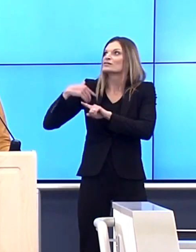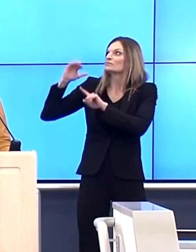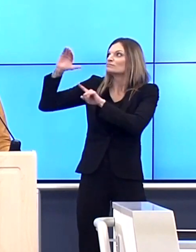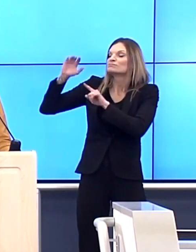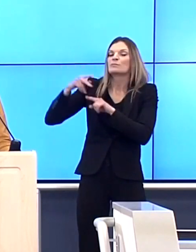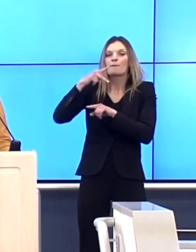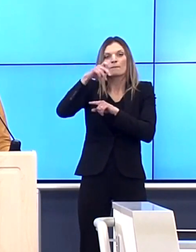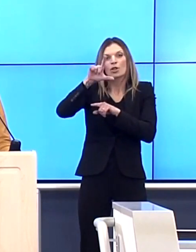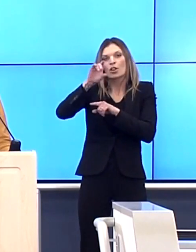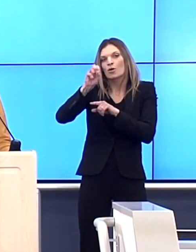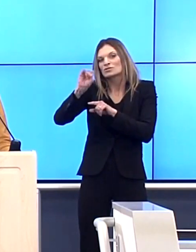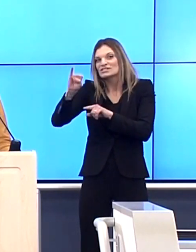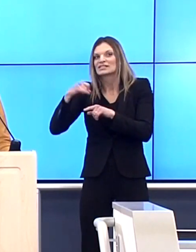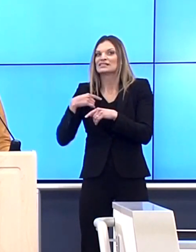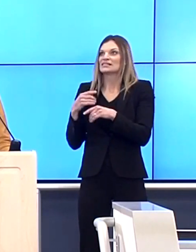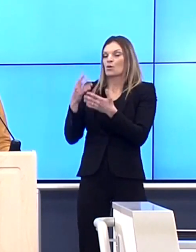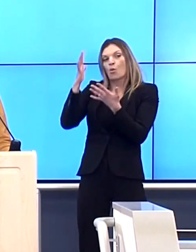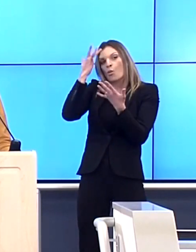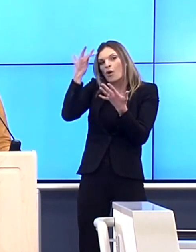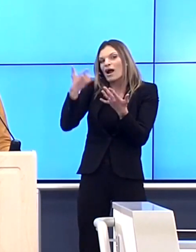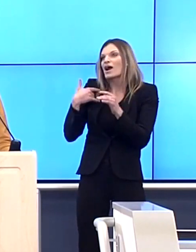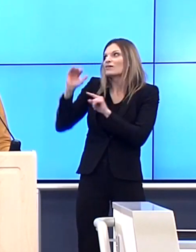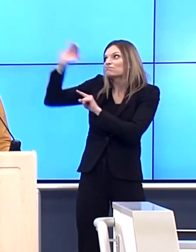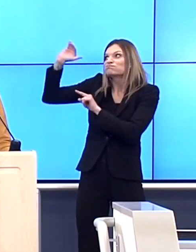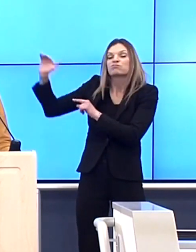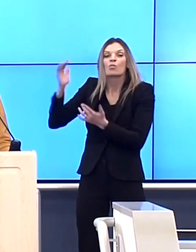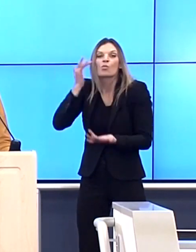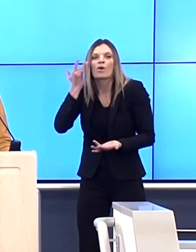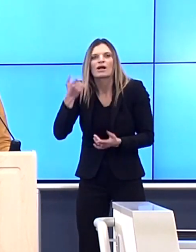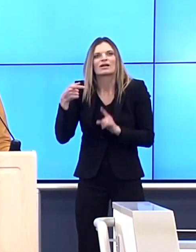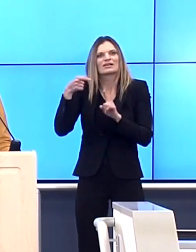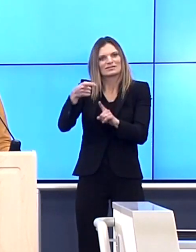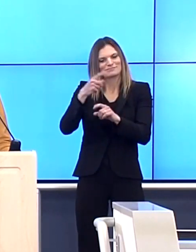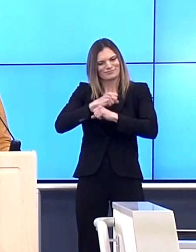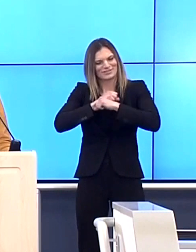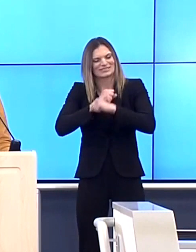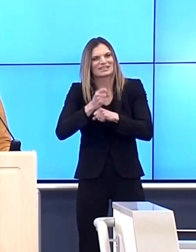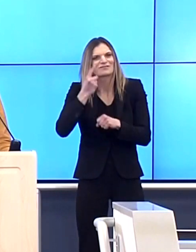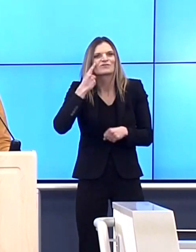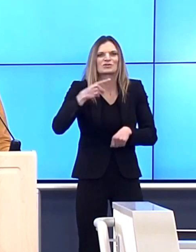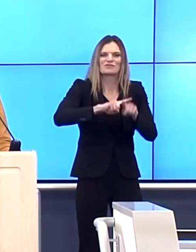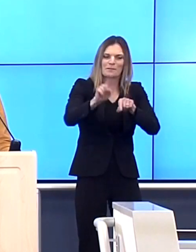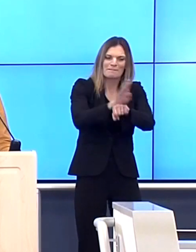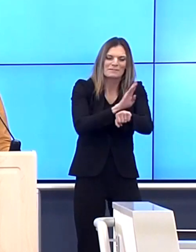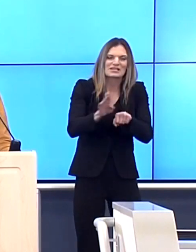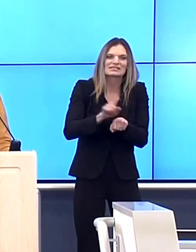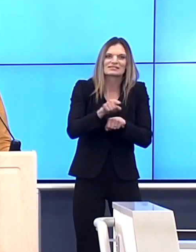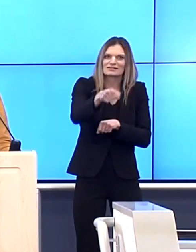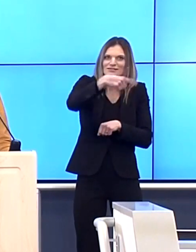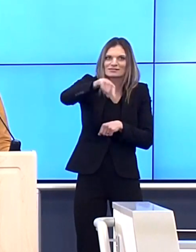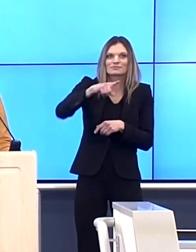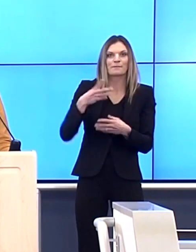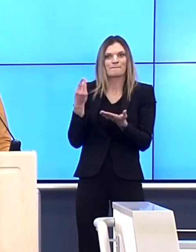LEADER McCONNELL AND SPEAKER PELOSI CAN DELIVER A RECOVERY PELOSI CAN DELIVER A RECOVERY PACKAGE, HELP FOR UNEMPLOYED PACKAGE, HELP FOR UNEMPLOYED WORKERS, SMALL BUSINESS